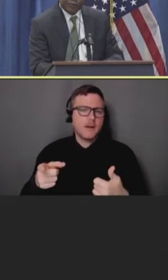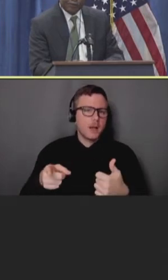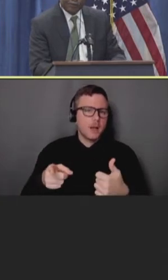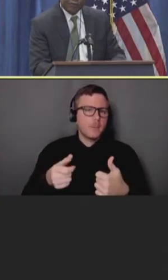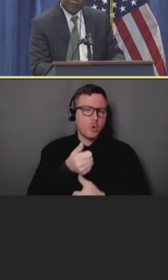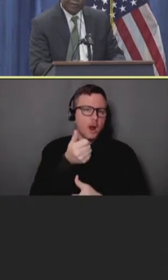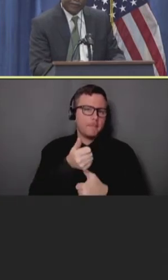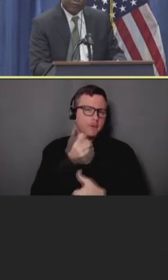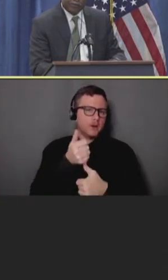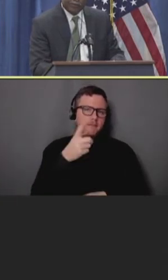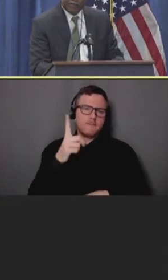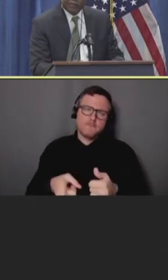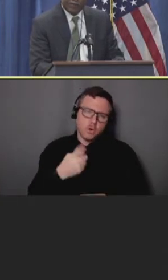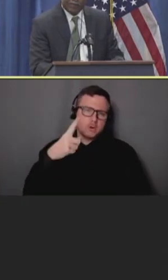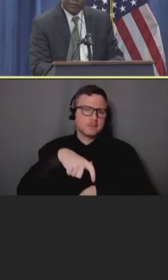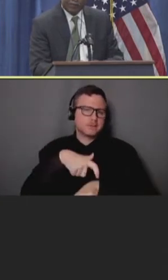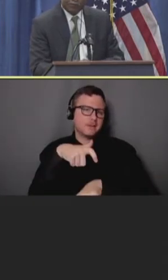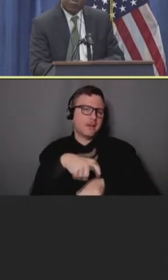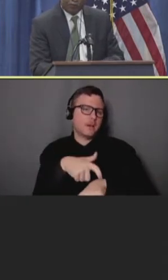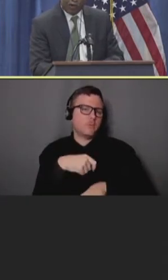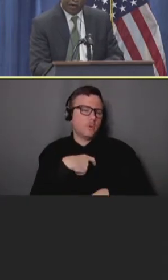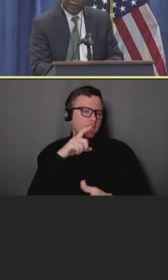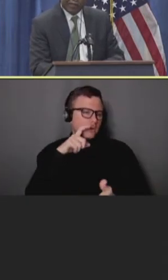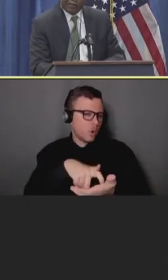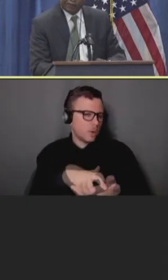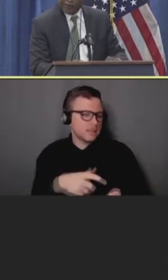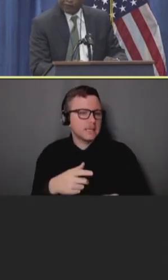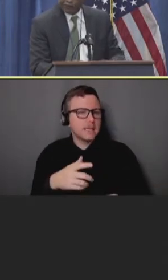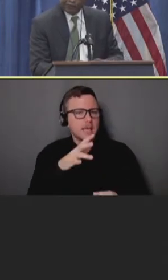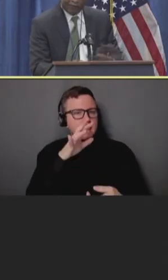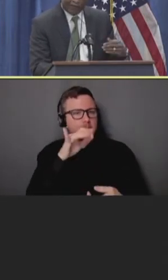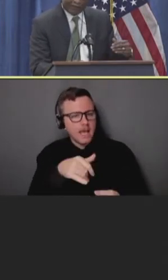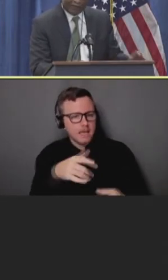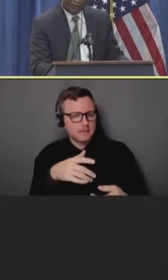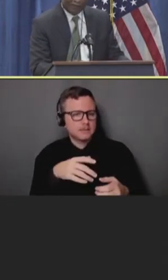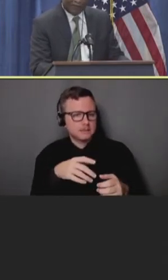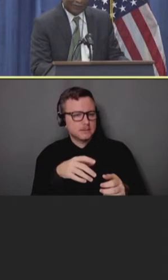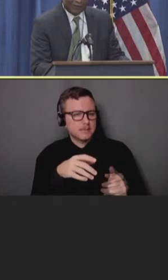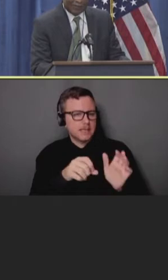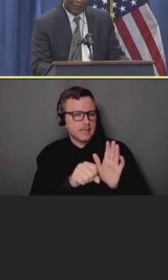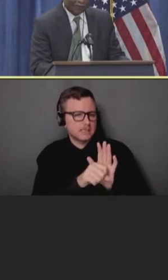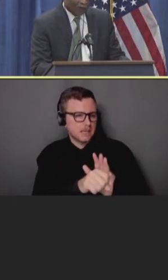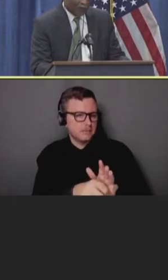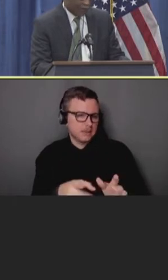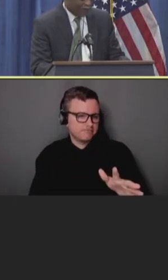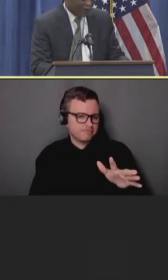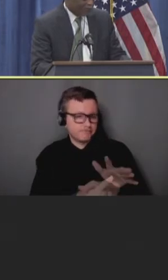So the first time they receive it rarely, if ever -- in fact, I can tell qualifying